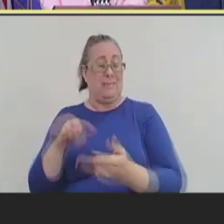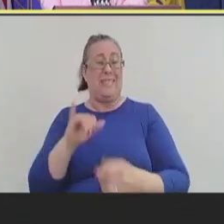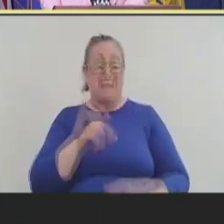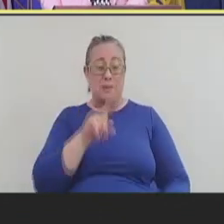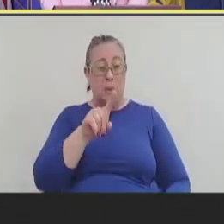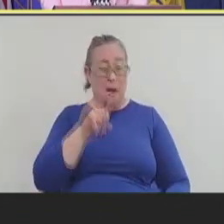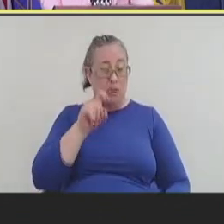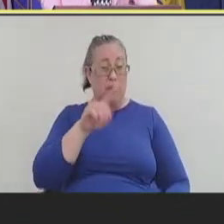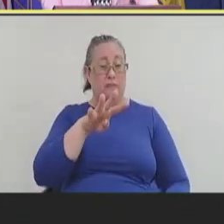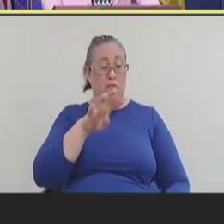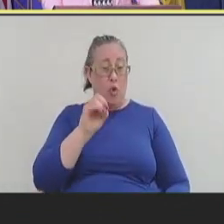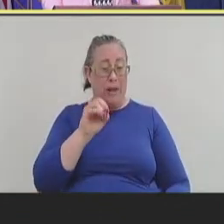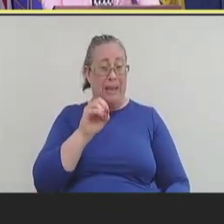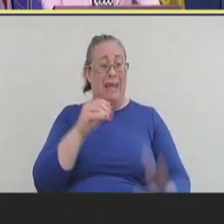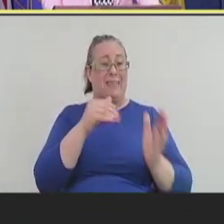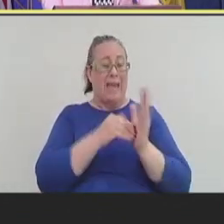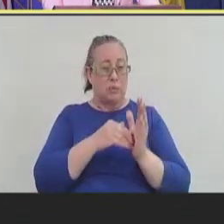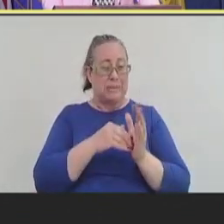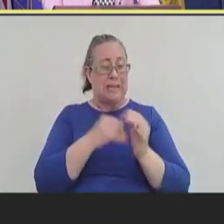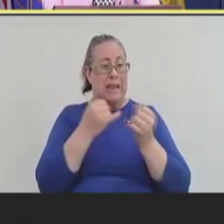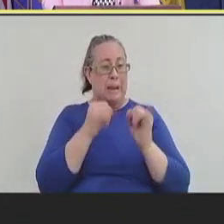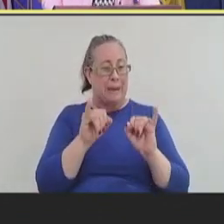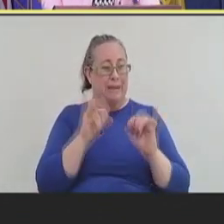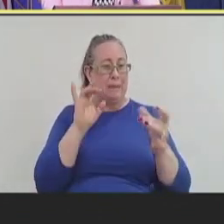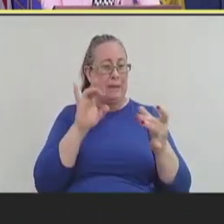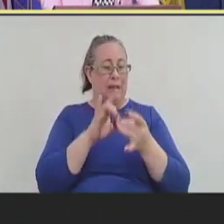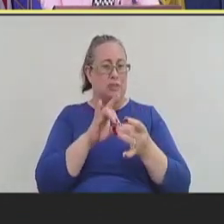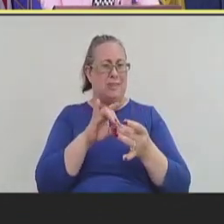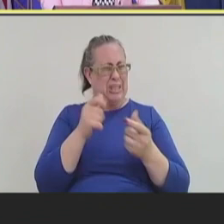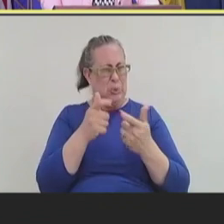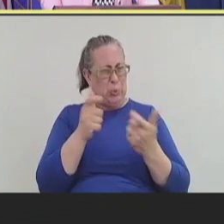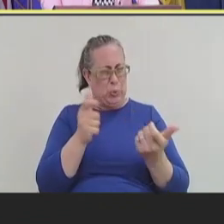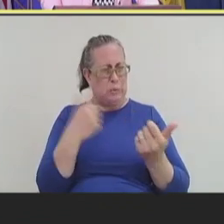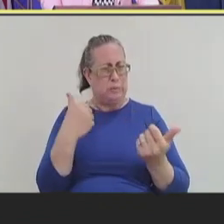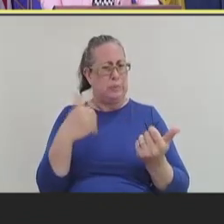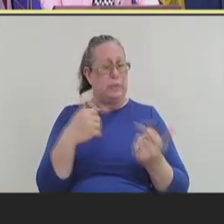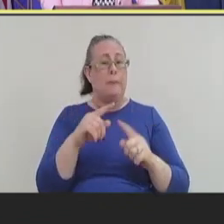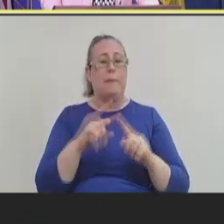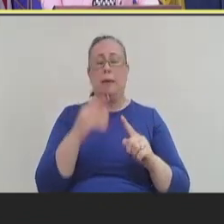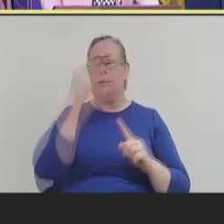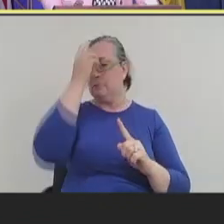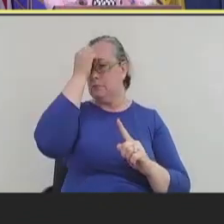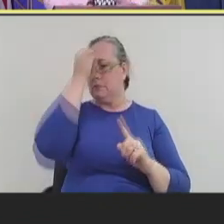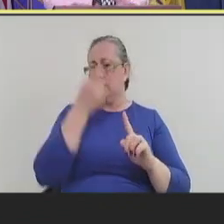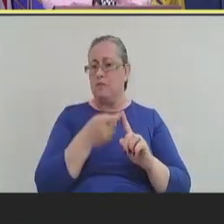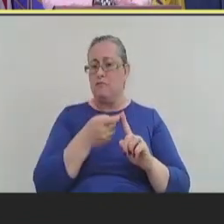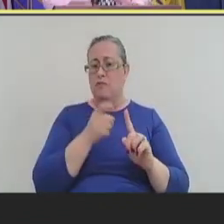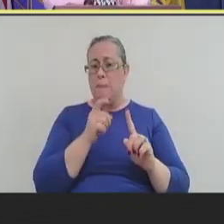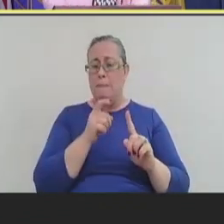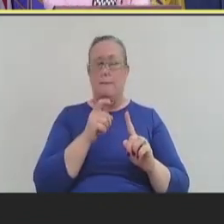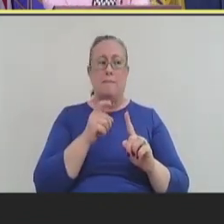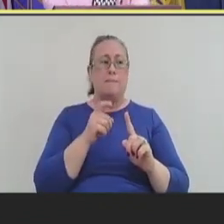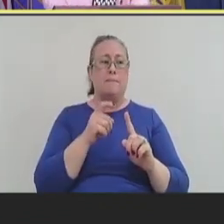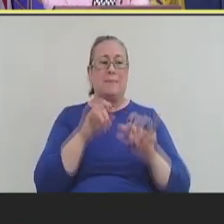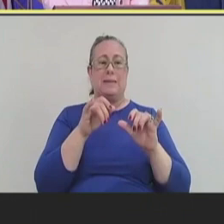independent connections. That's huge. But thinking about that from sort of a systems perspective and